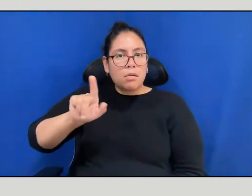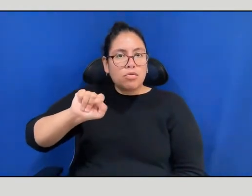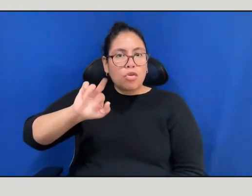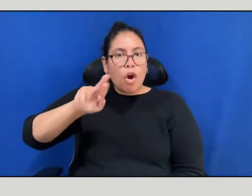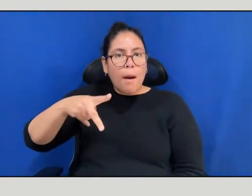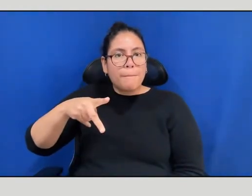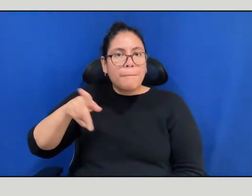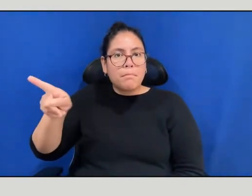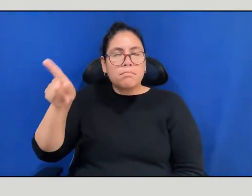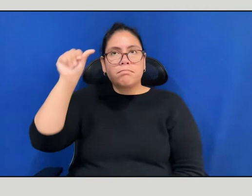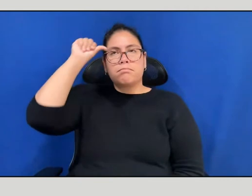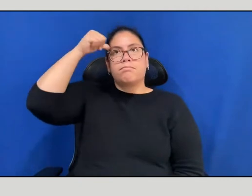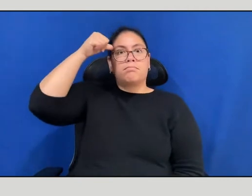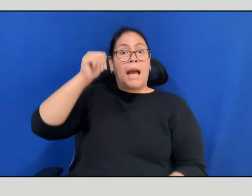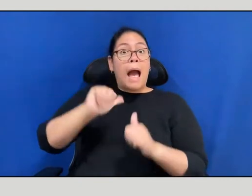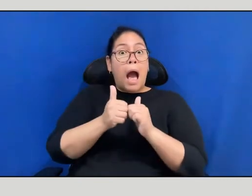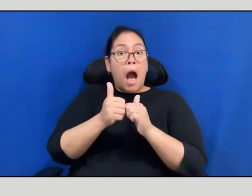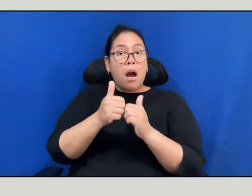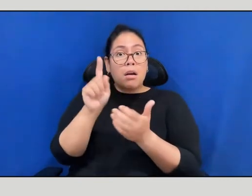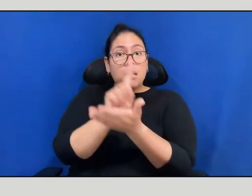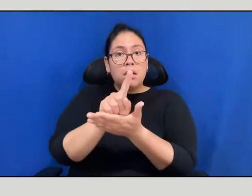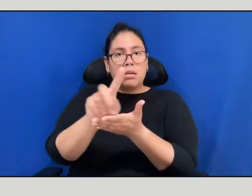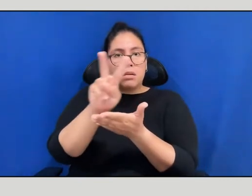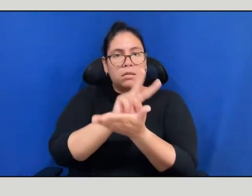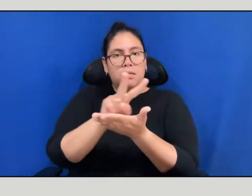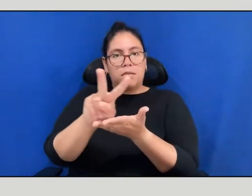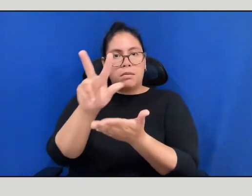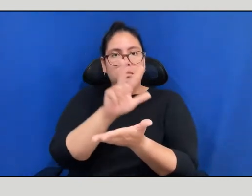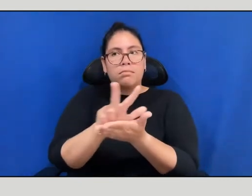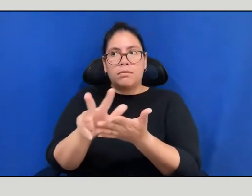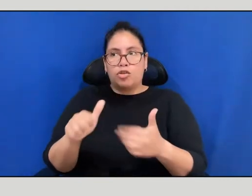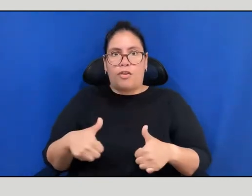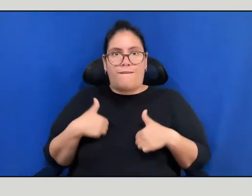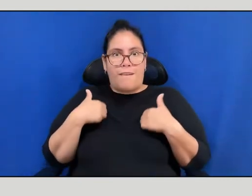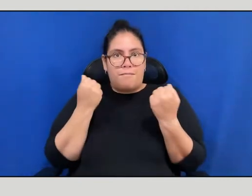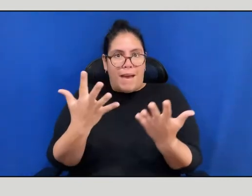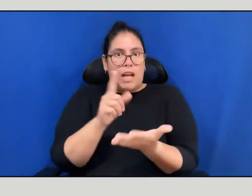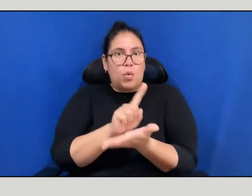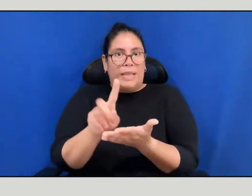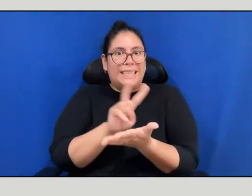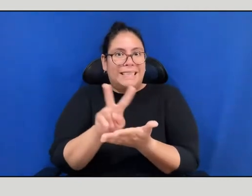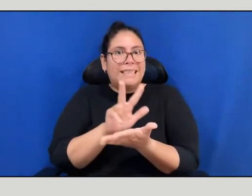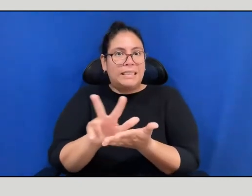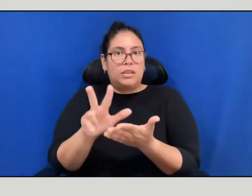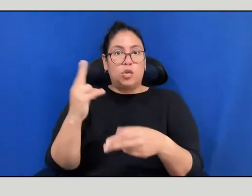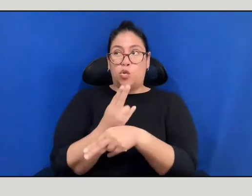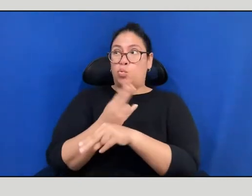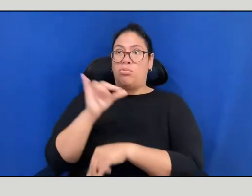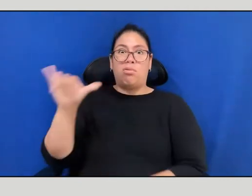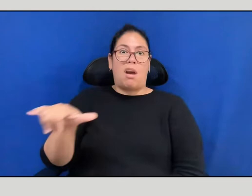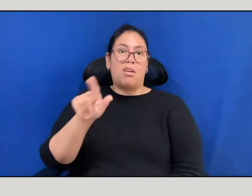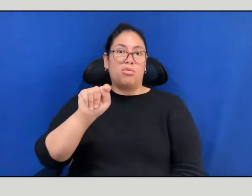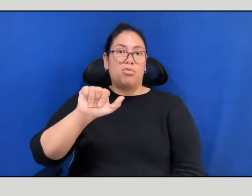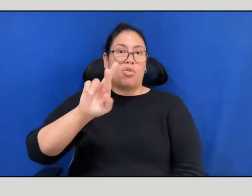Regardless of what they think, politically speaking, they used the tarp. So you have a situation there